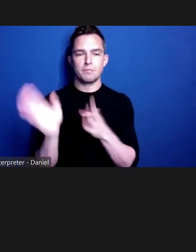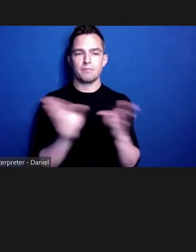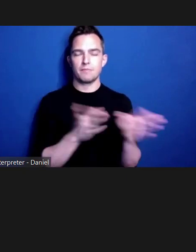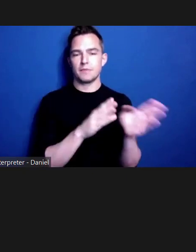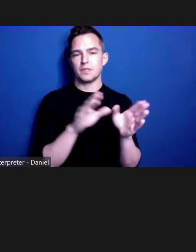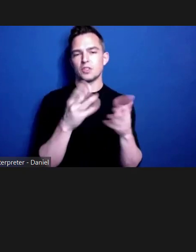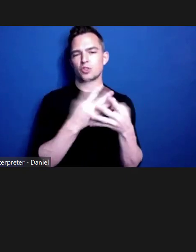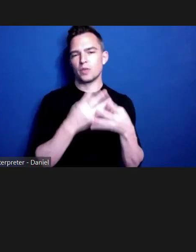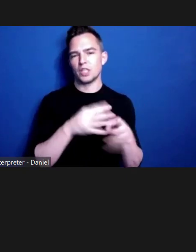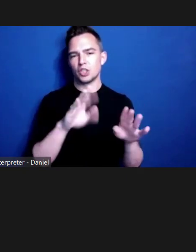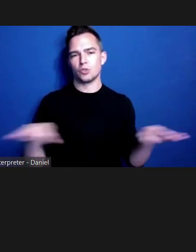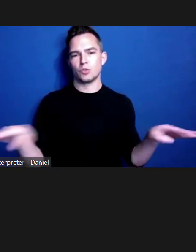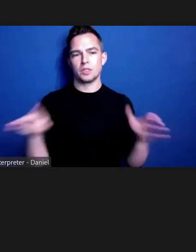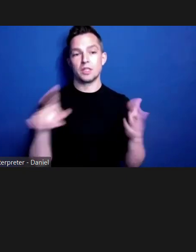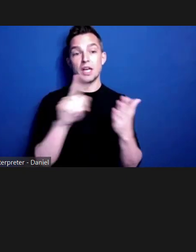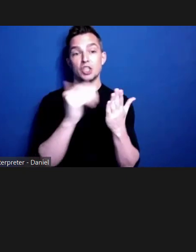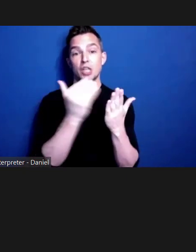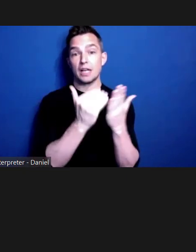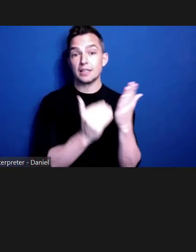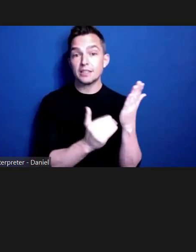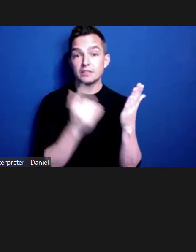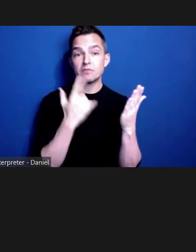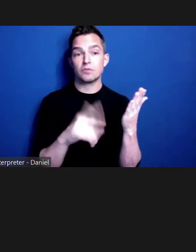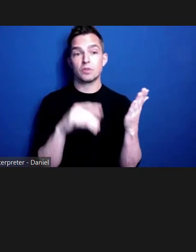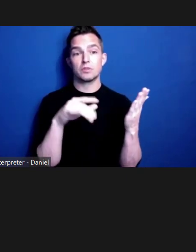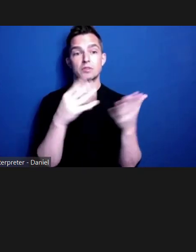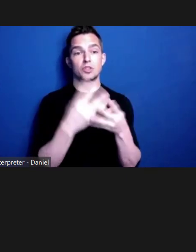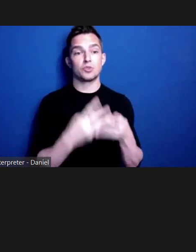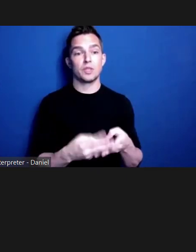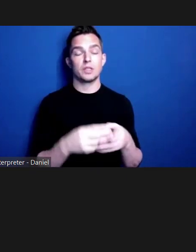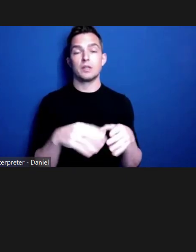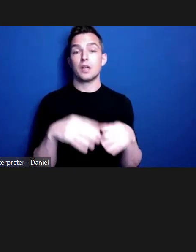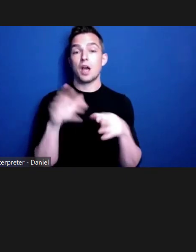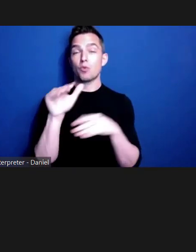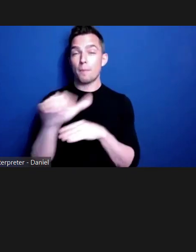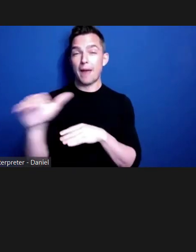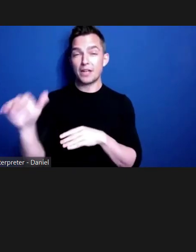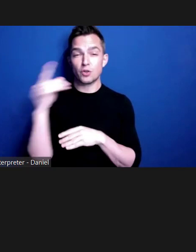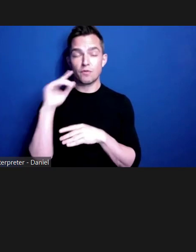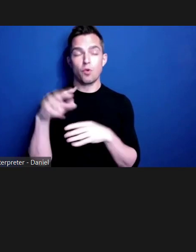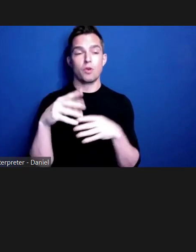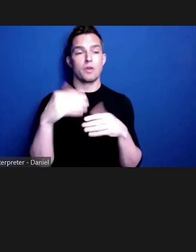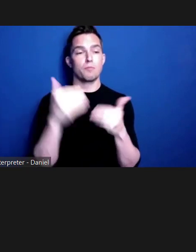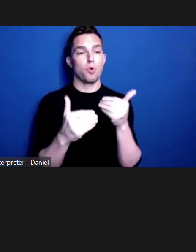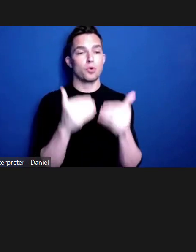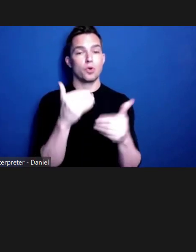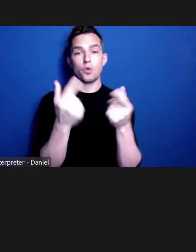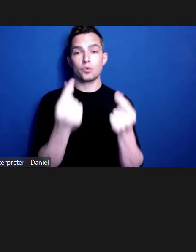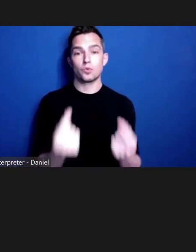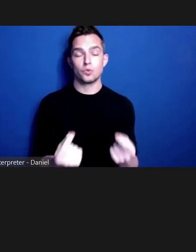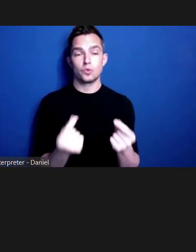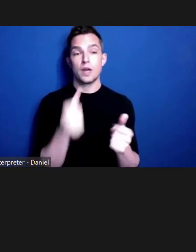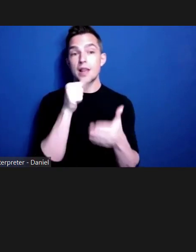Checklists for screening, a reminder of the screening protocol, letters to parents, referral letters for parents and providers,